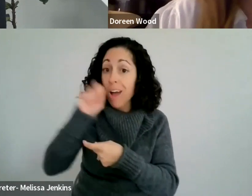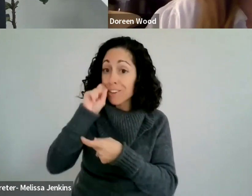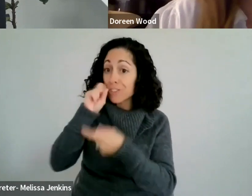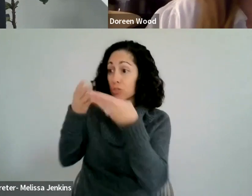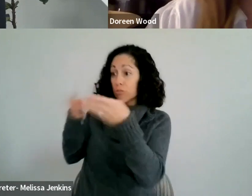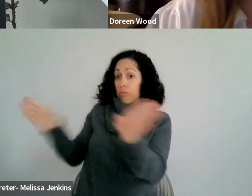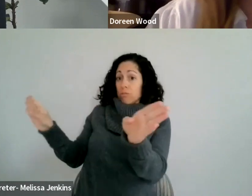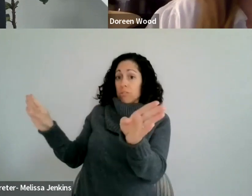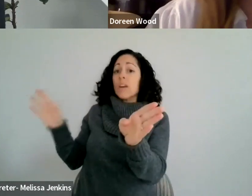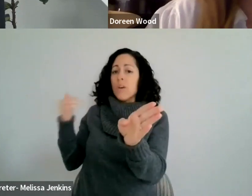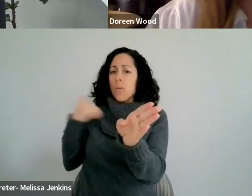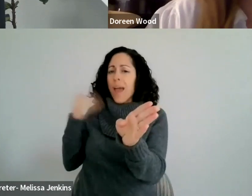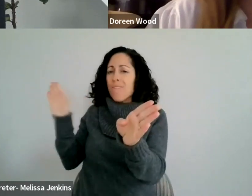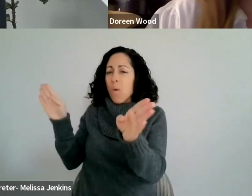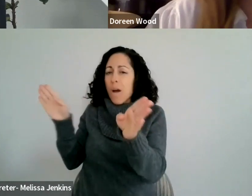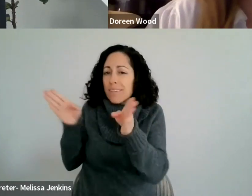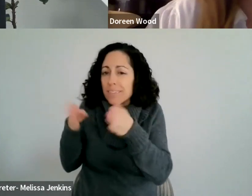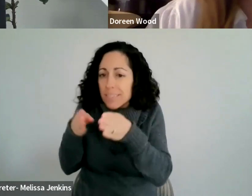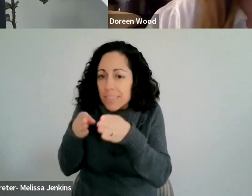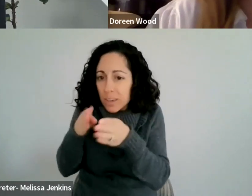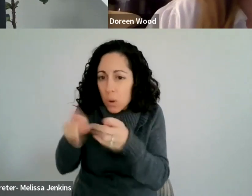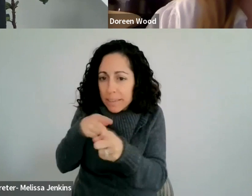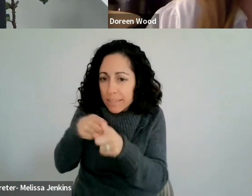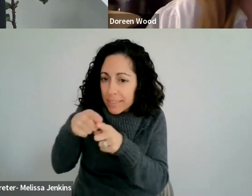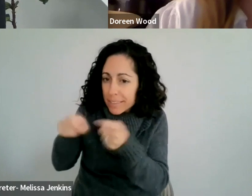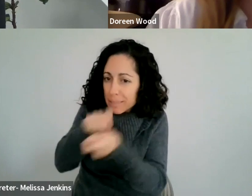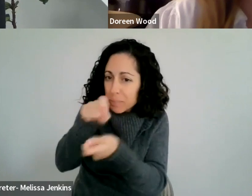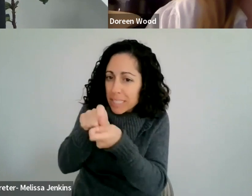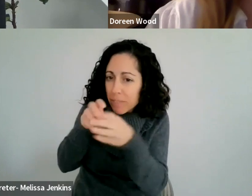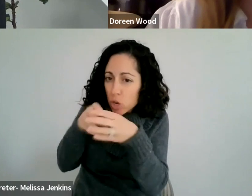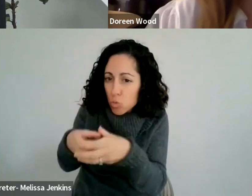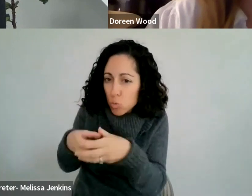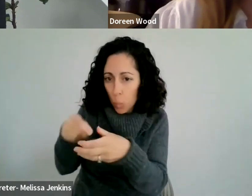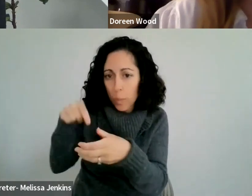I know this is only the beginning of a new era in Usher syndrome research,